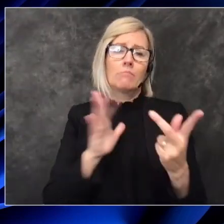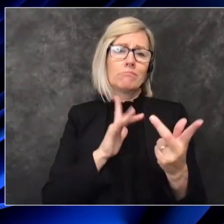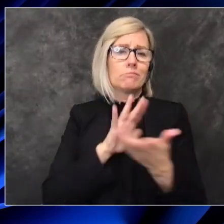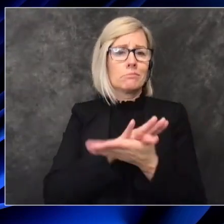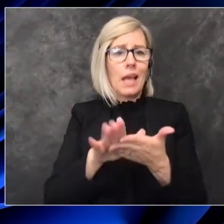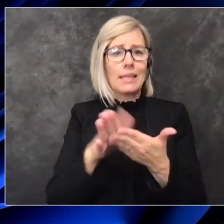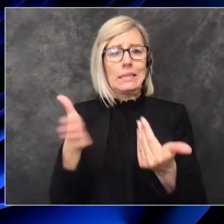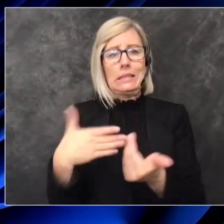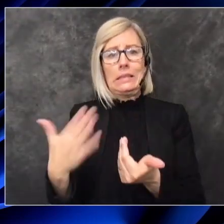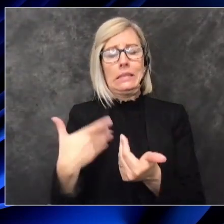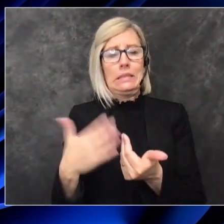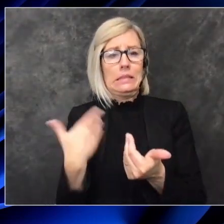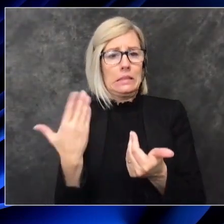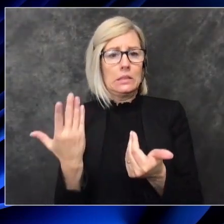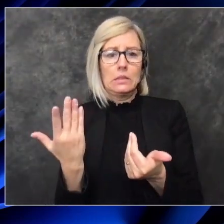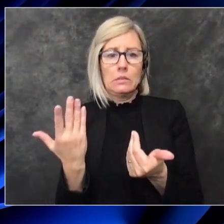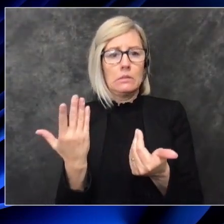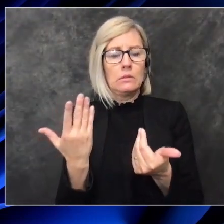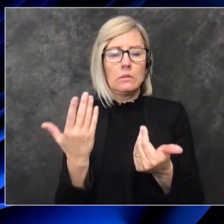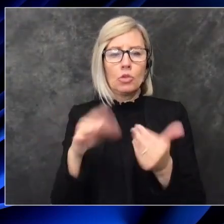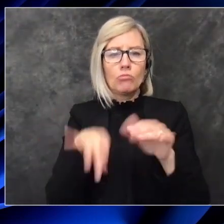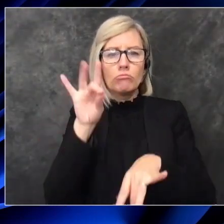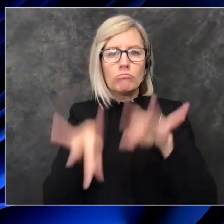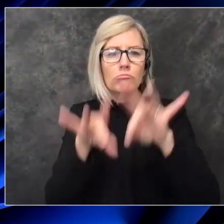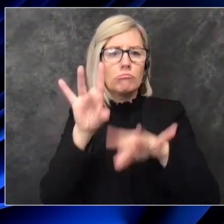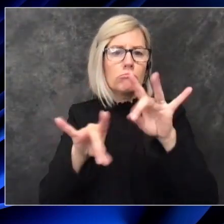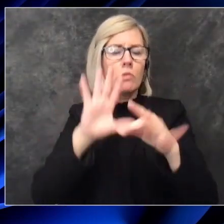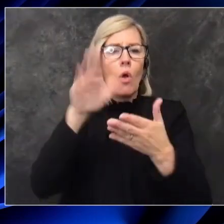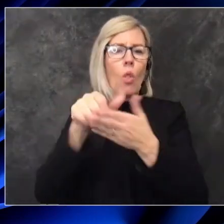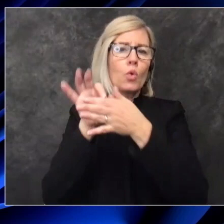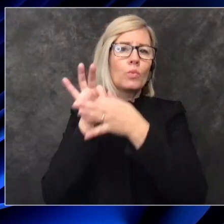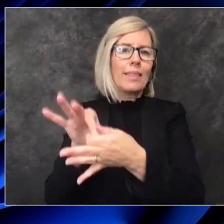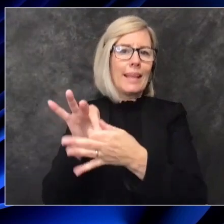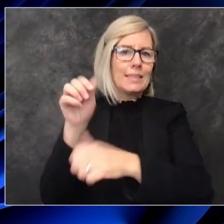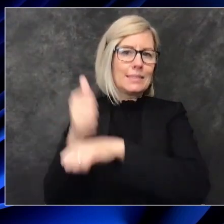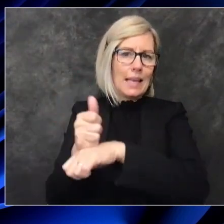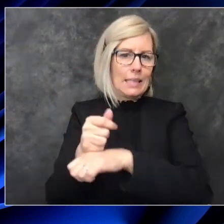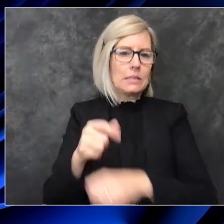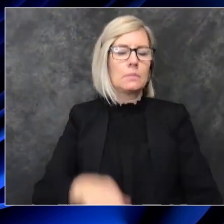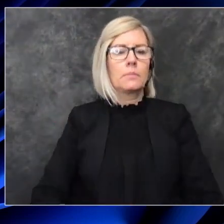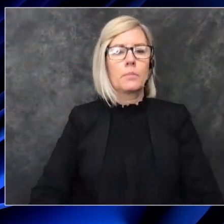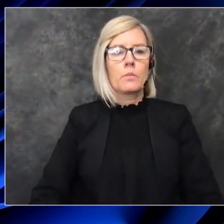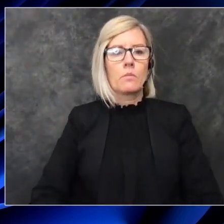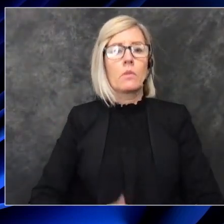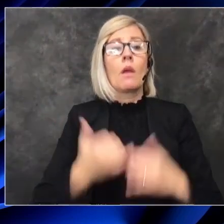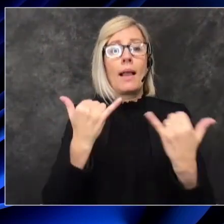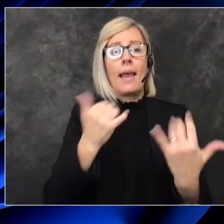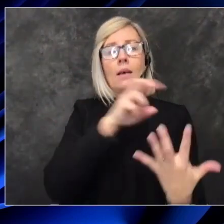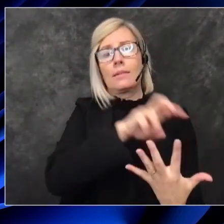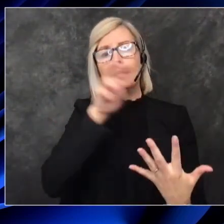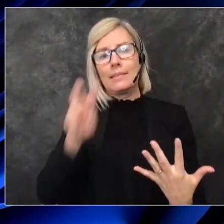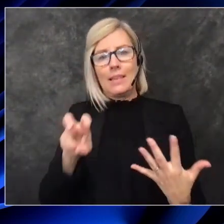to find all of those related settings, so we're going to change back to our regular font size and we're